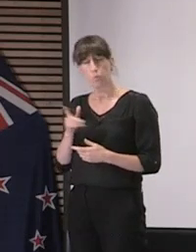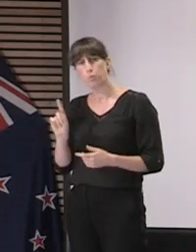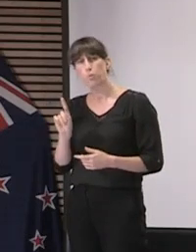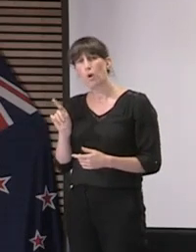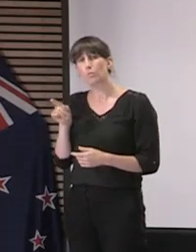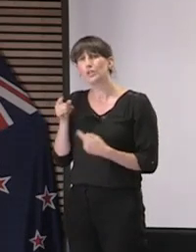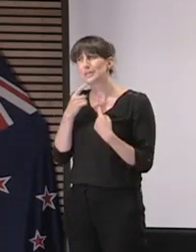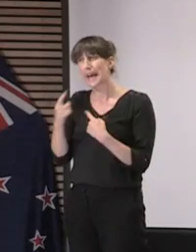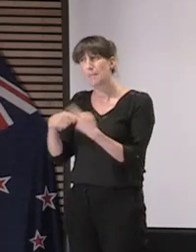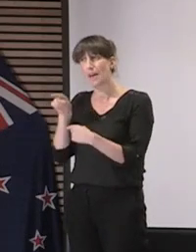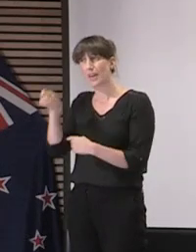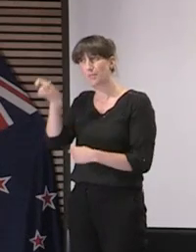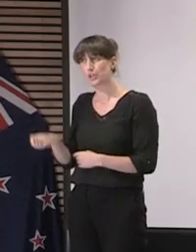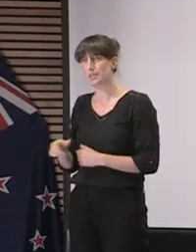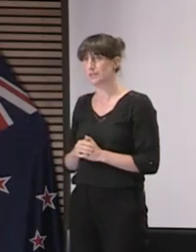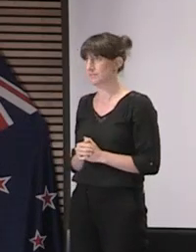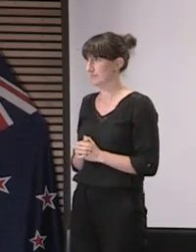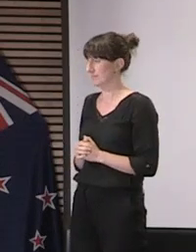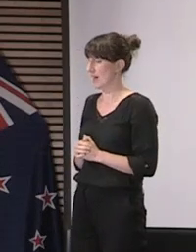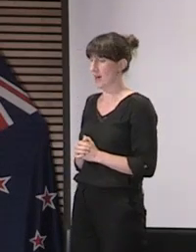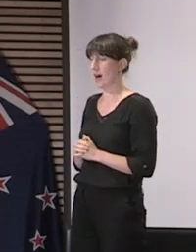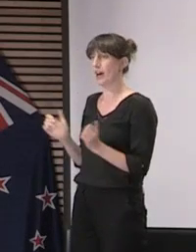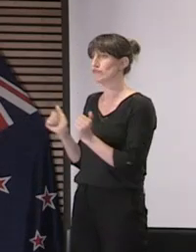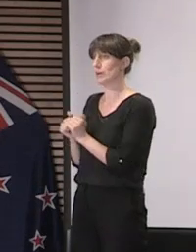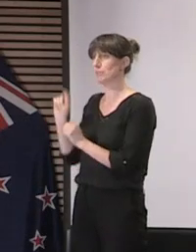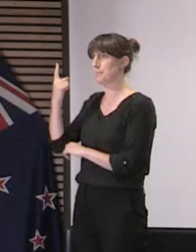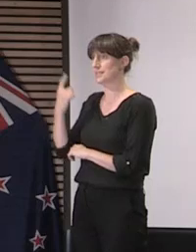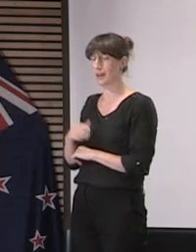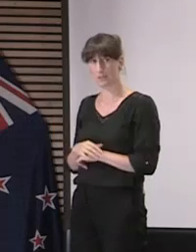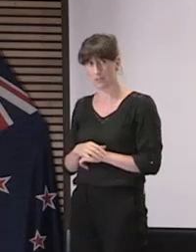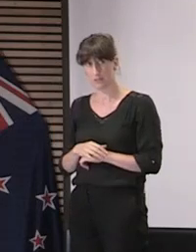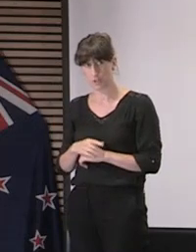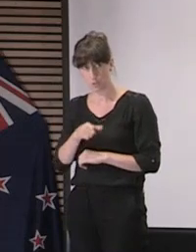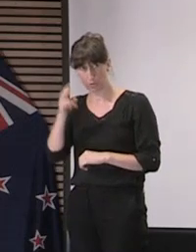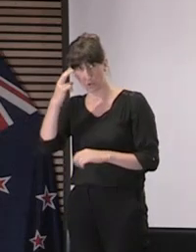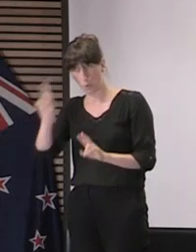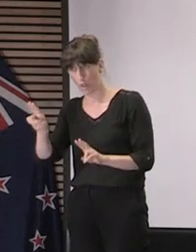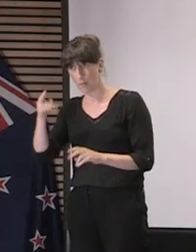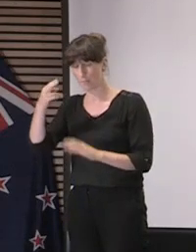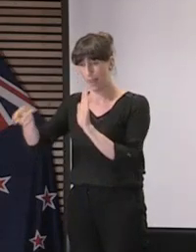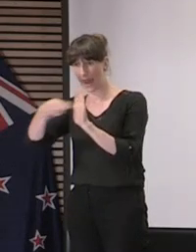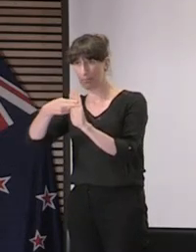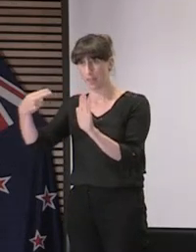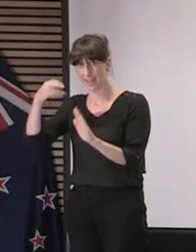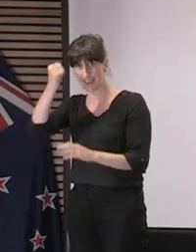supermarket workers and hospital employees? I wouldn't disagree with the Prime Minister. I don't think I need